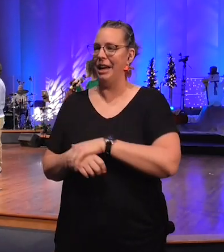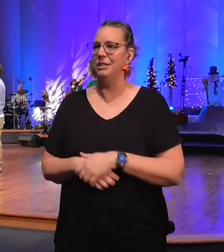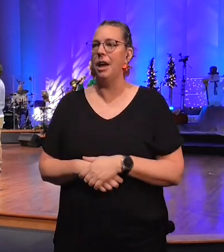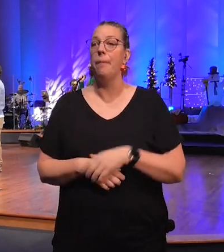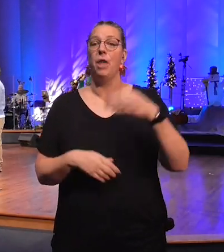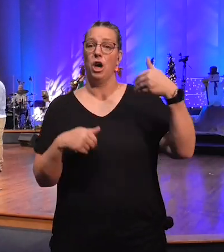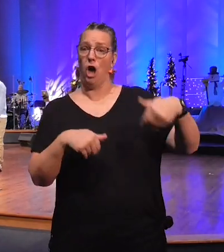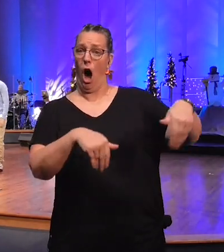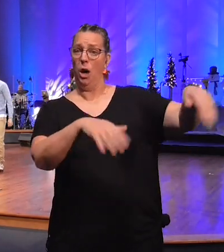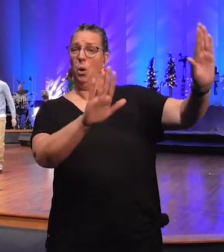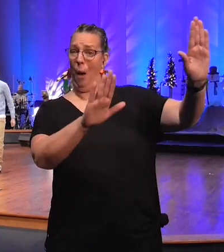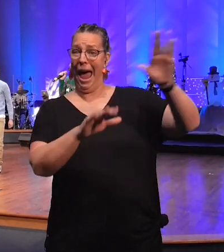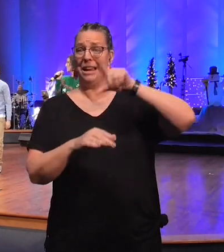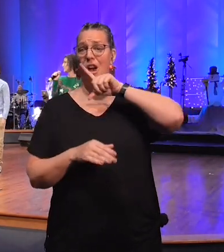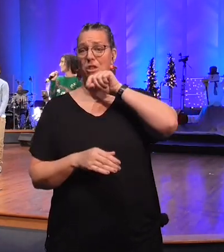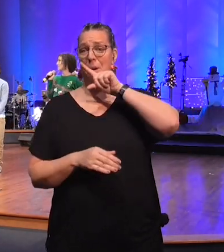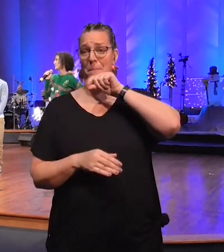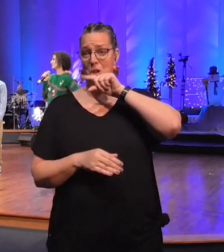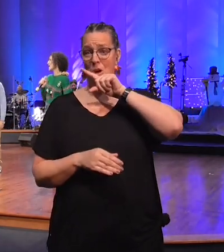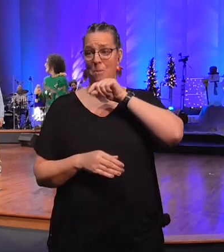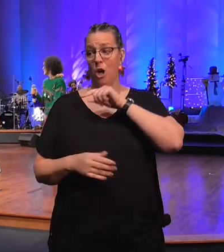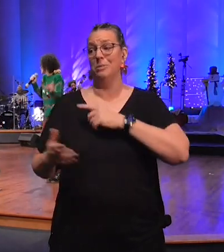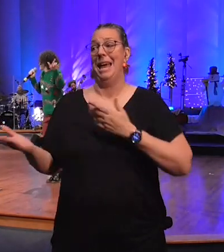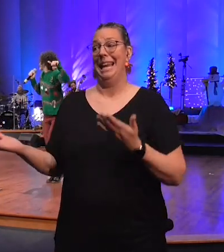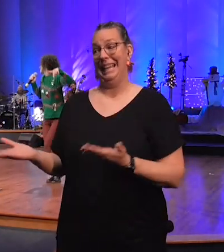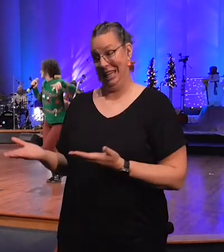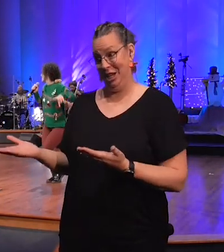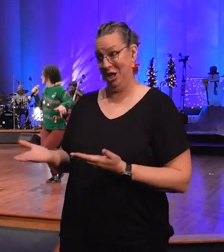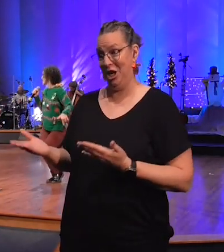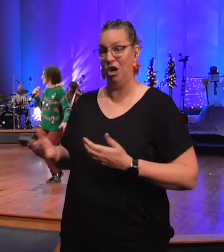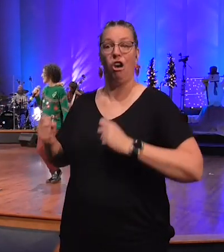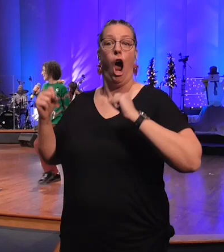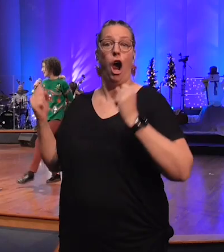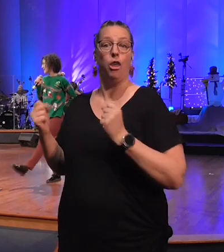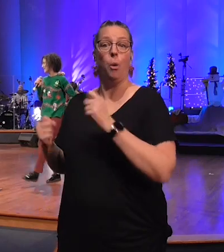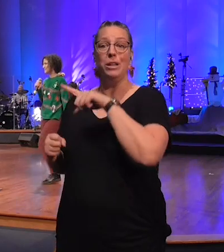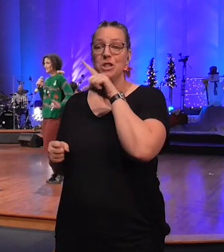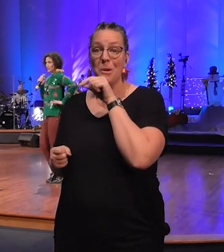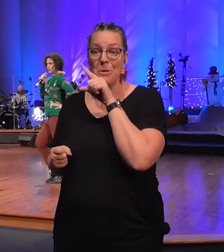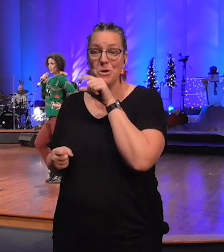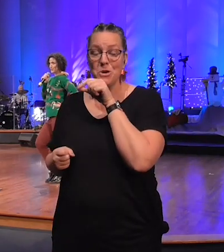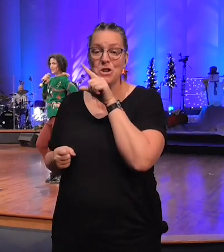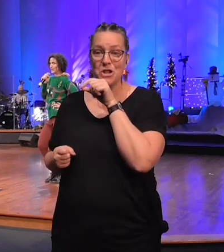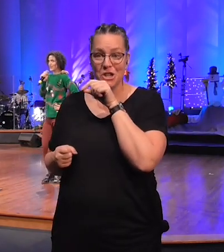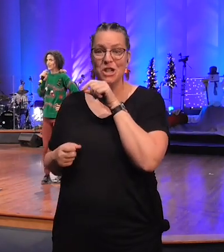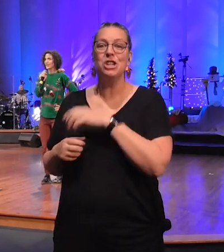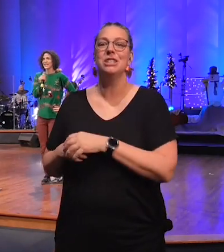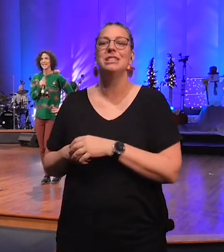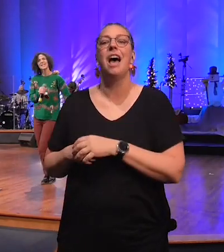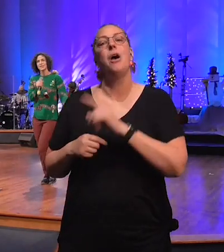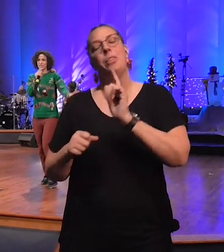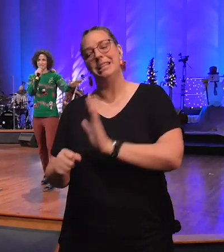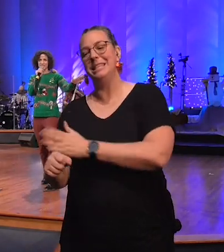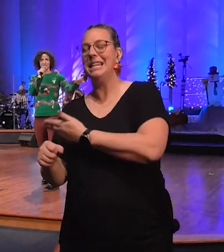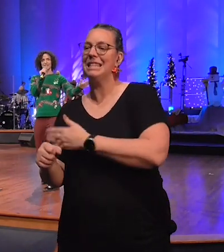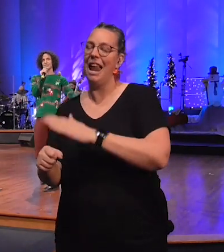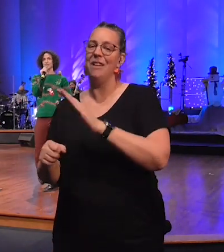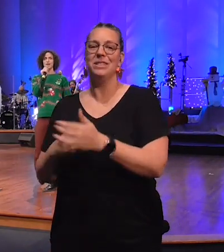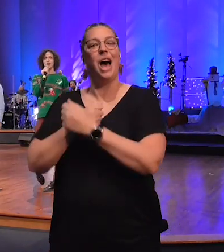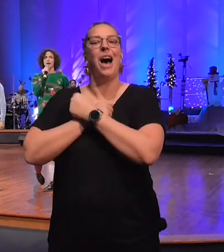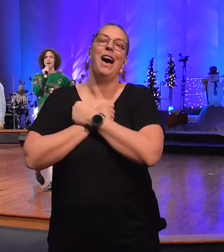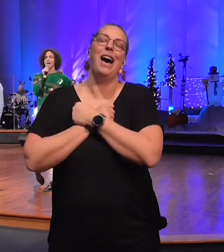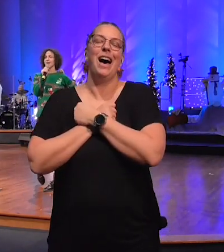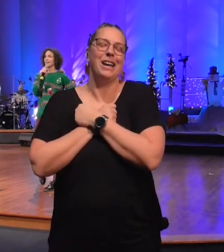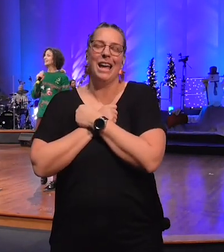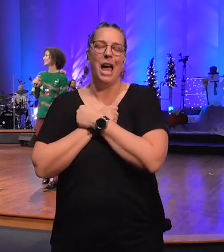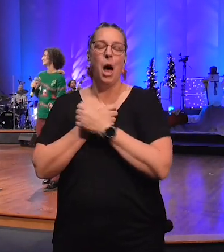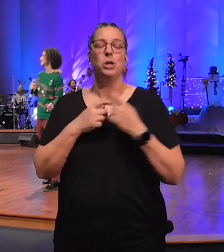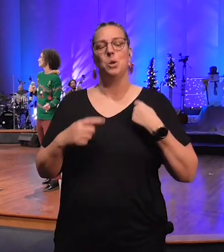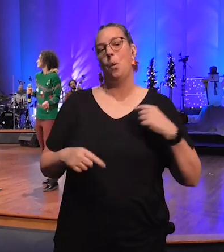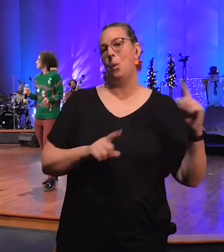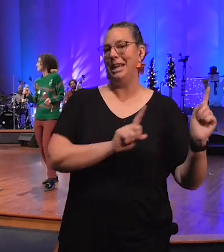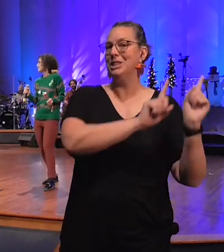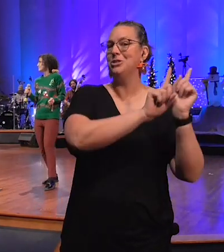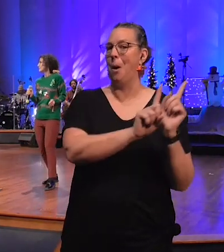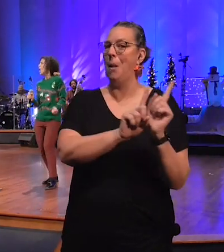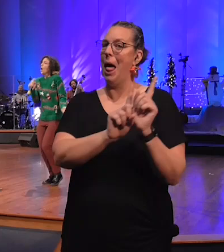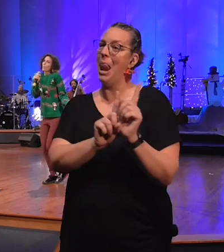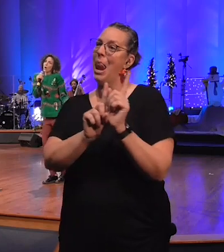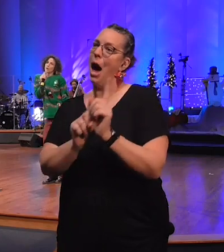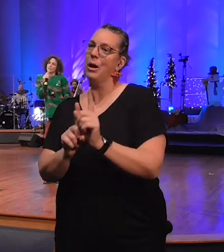walking in a winter wonderland gone away is the blue bird here to stay is a new bird who